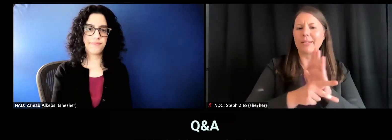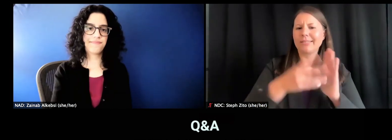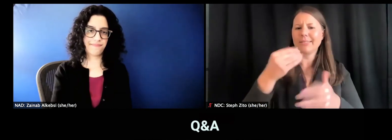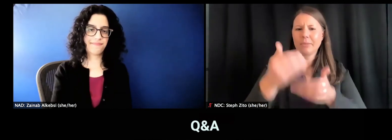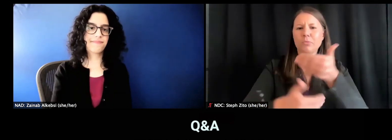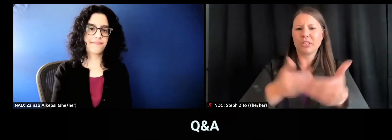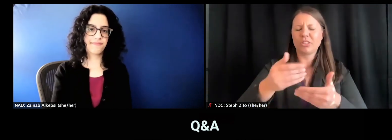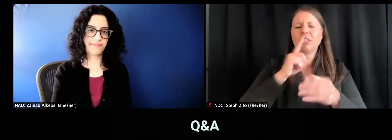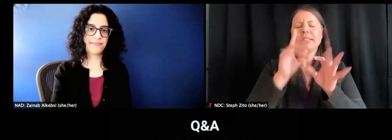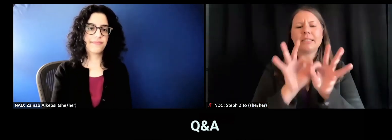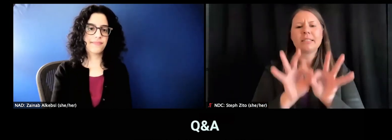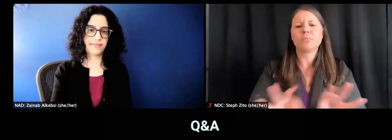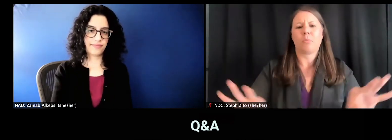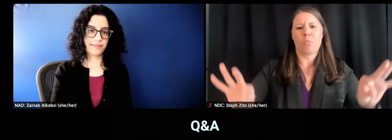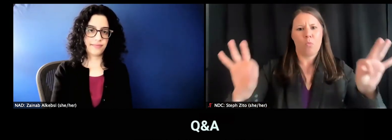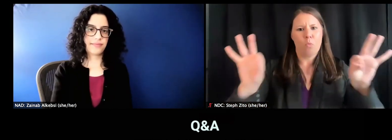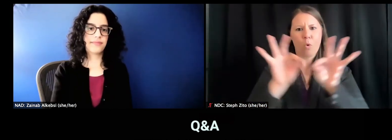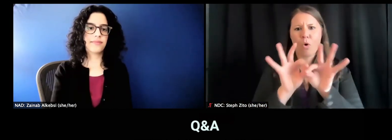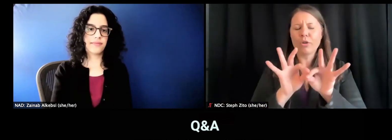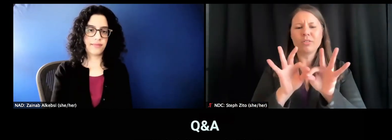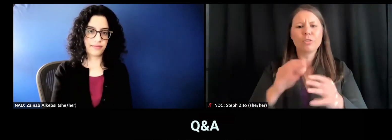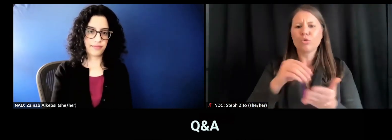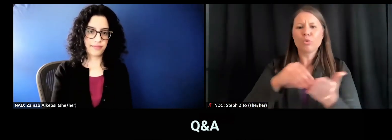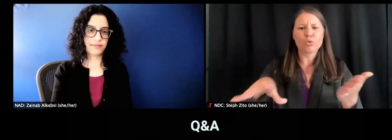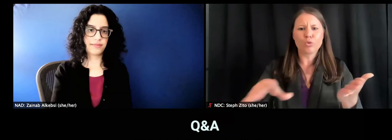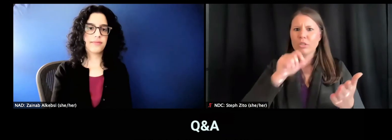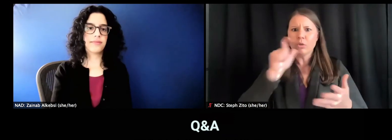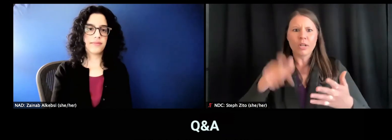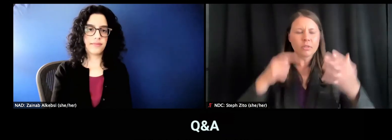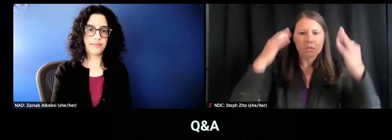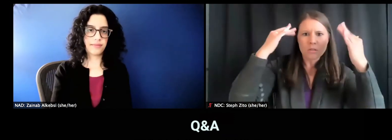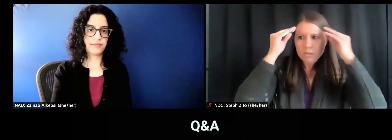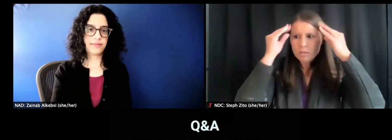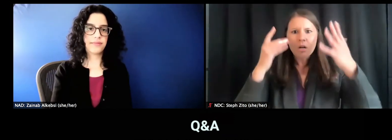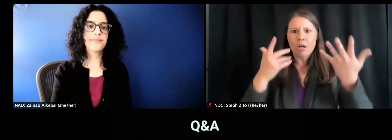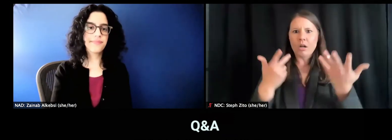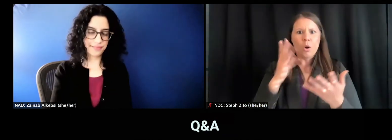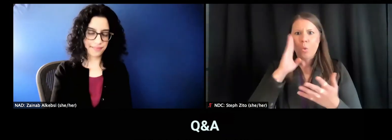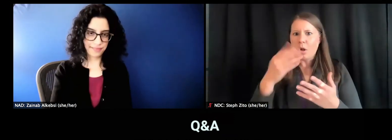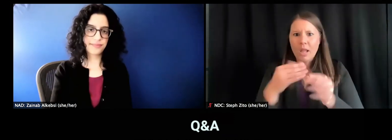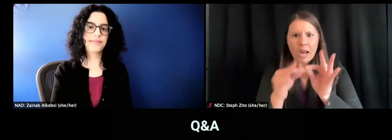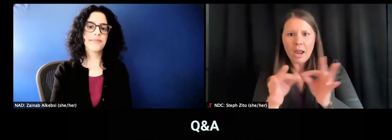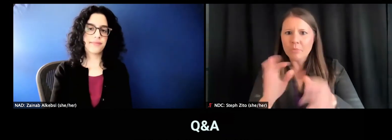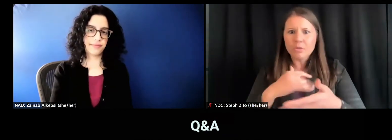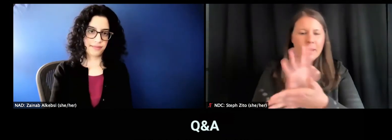have access to it. Setting up a policy and standard procedure critical, otherwise,